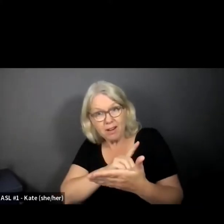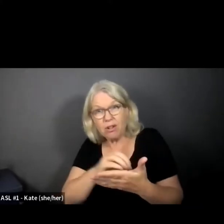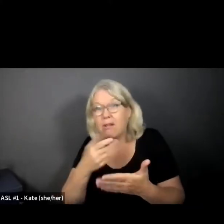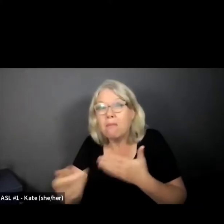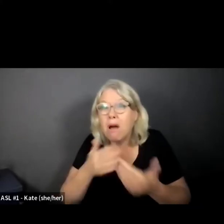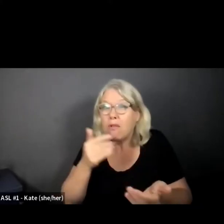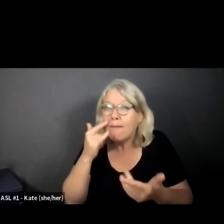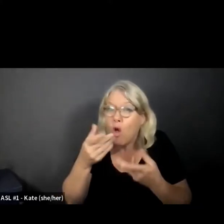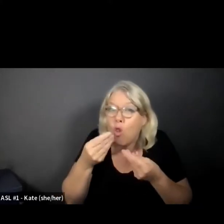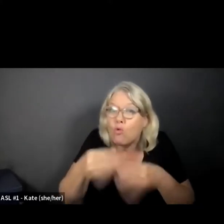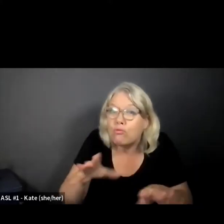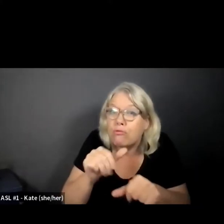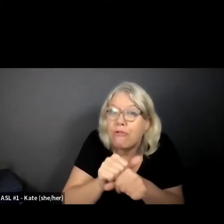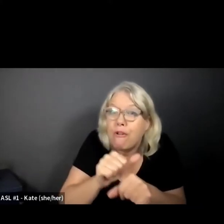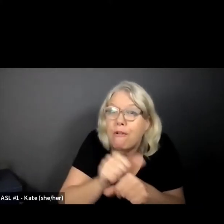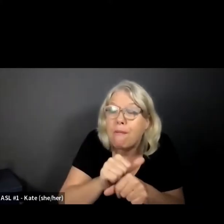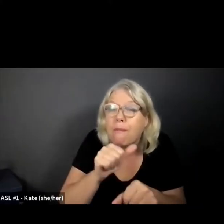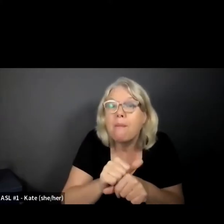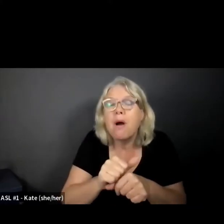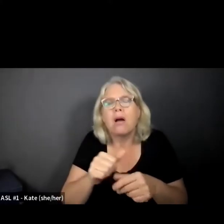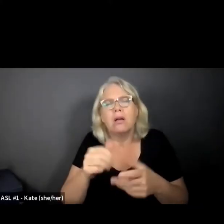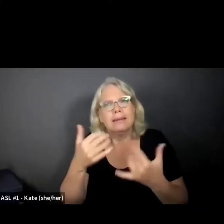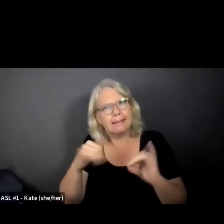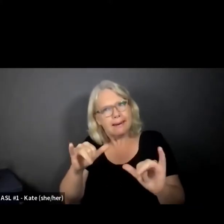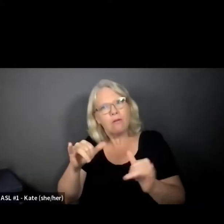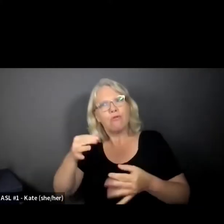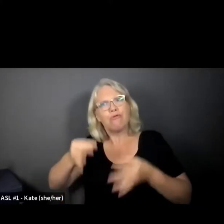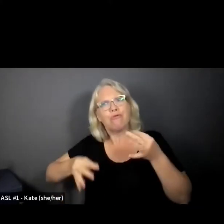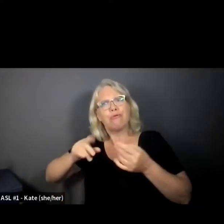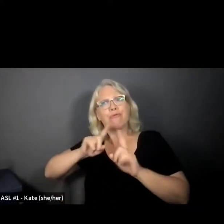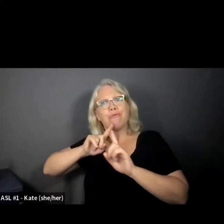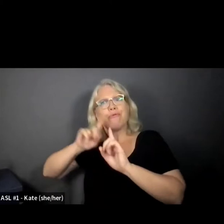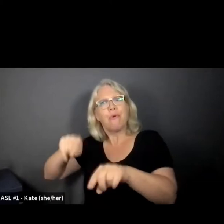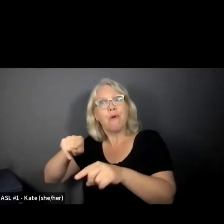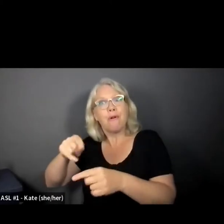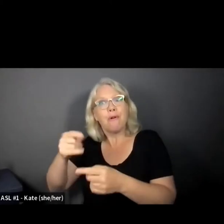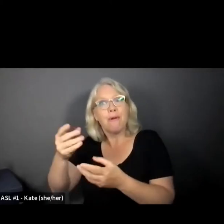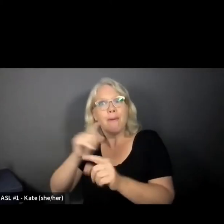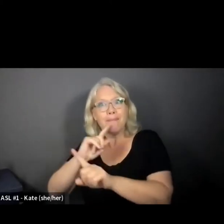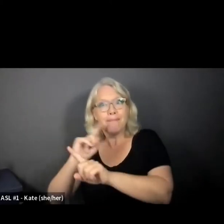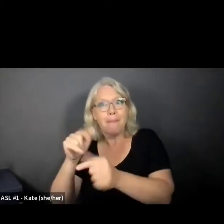THEY APPEAR TO RECEIVE LOWER DAMAGES COMPARED TO OTHER GROUNDS.